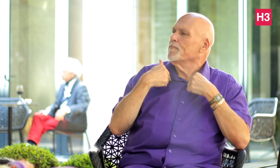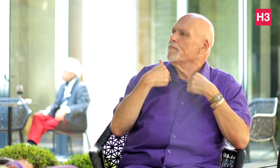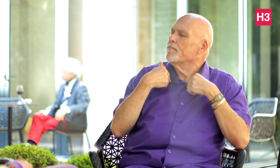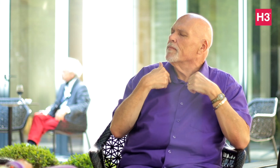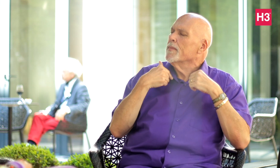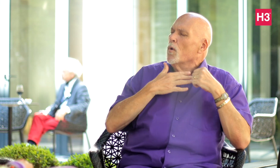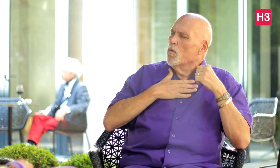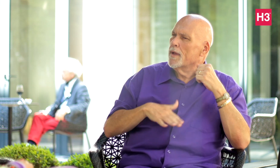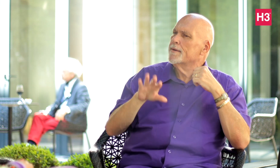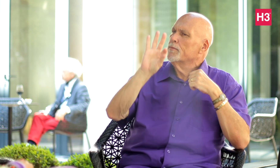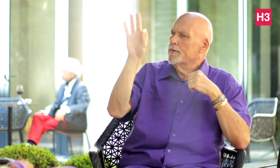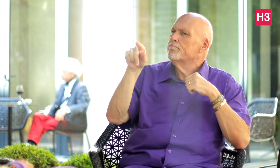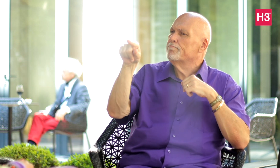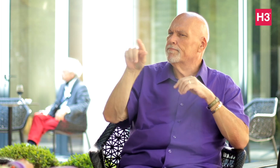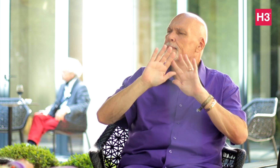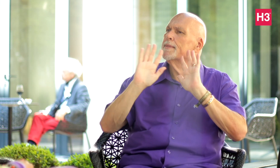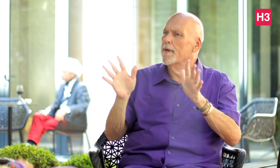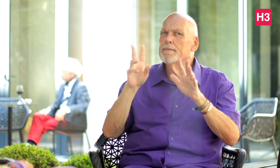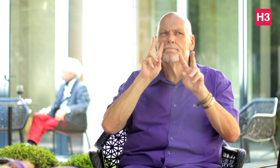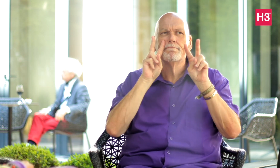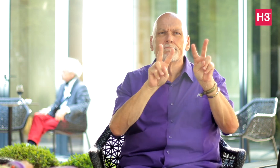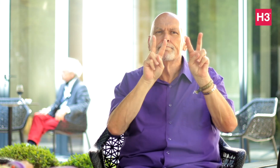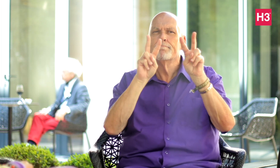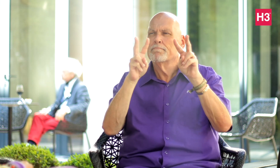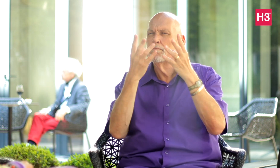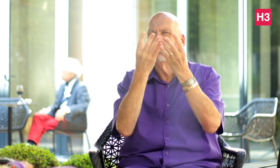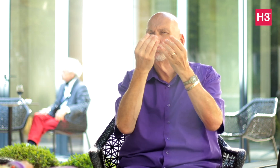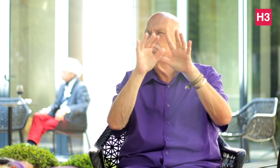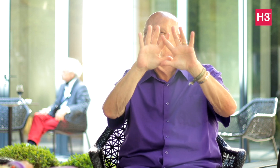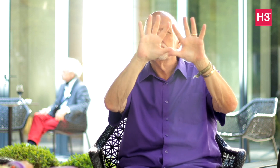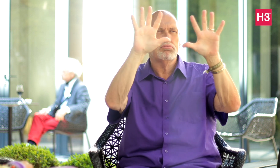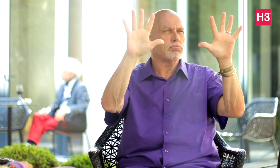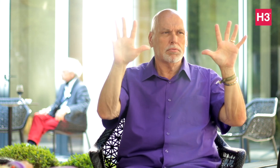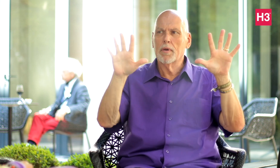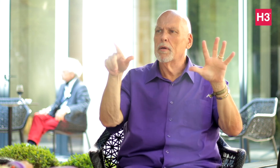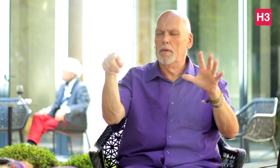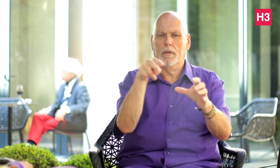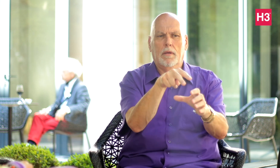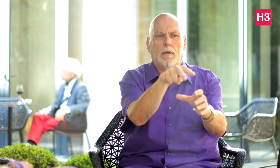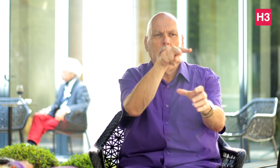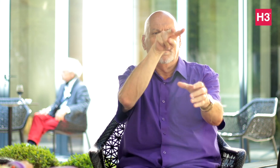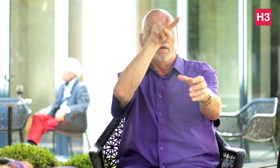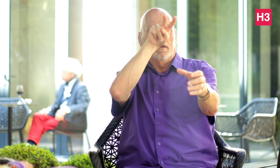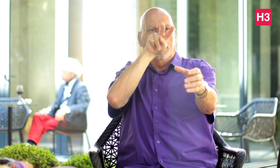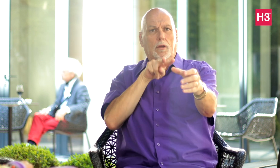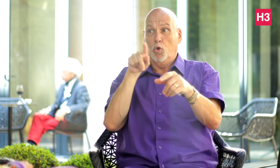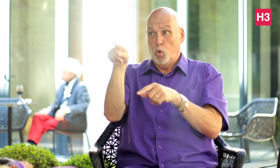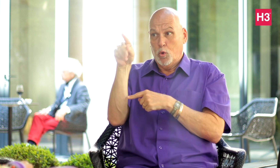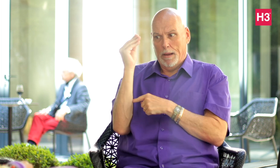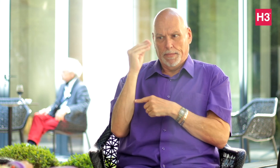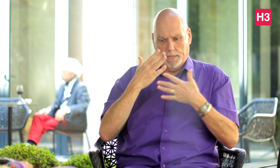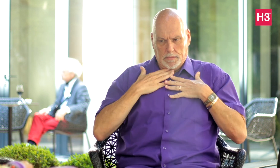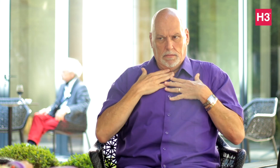I have a question for you — now that you’re deeply immersed in the theater world, if you take a step back and look at it from a different perspective,